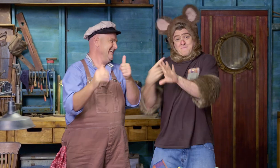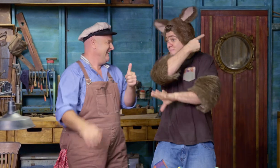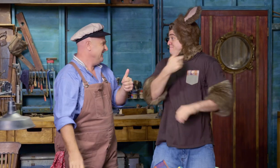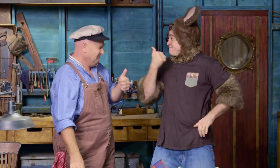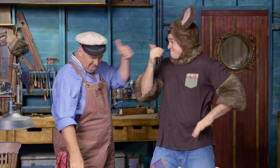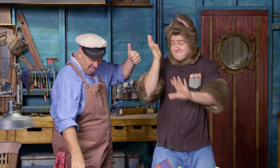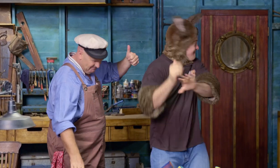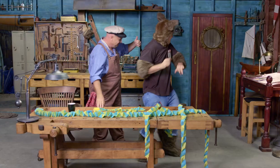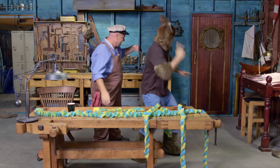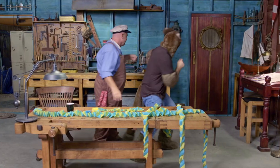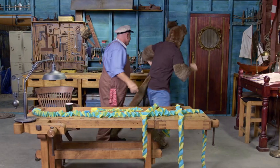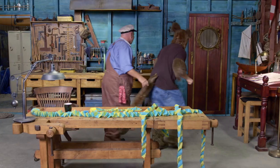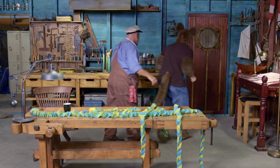OK, I'm going to go now. Bye-bye! Bye!